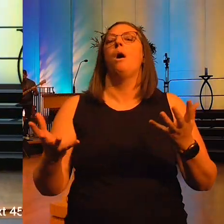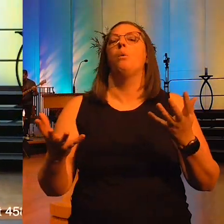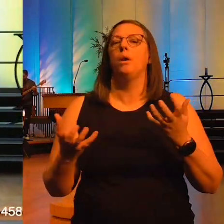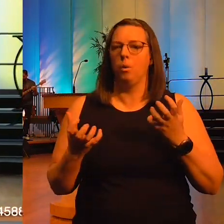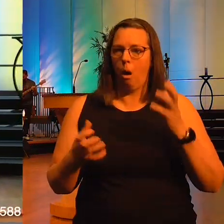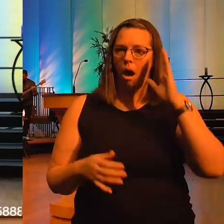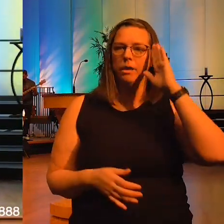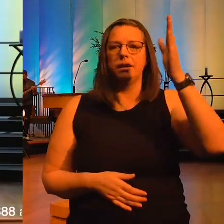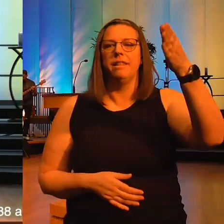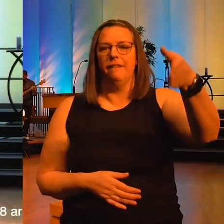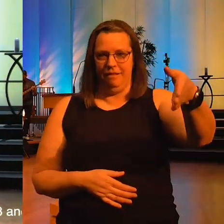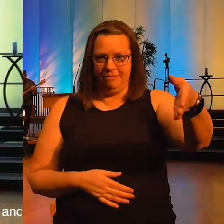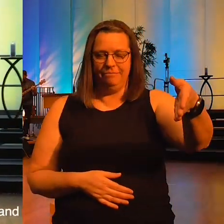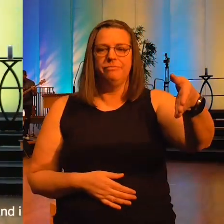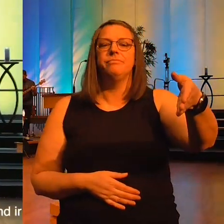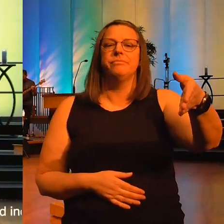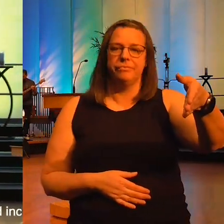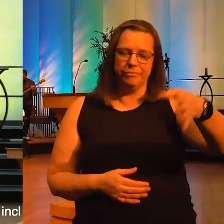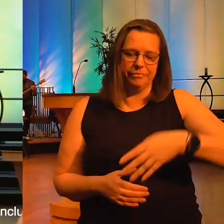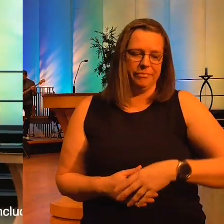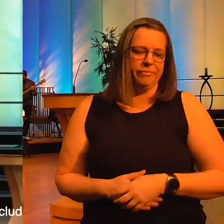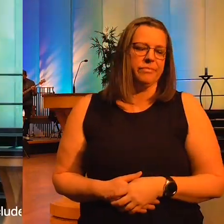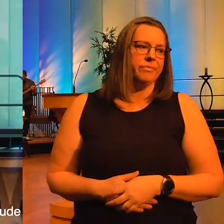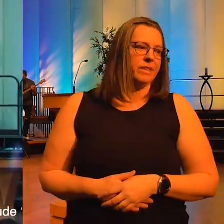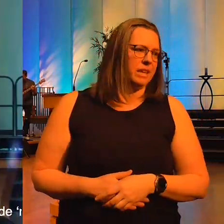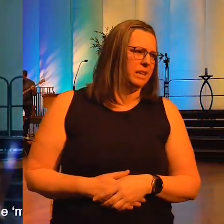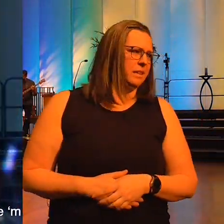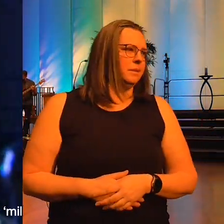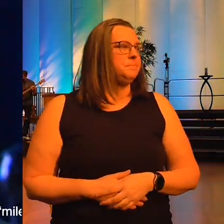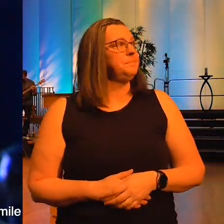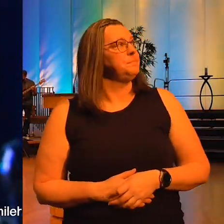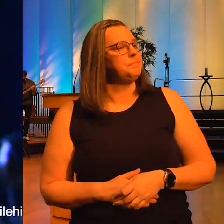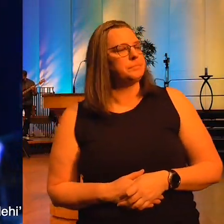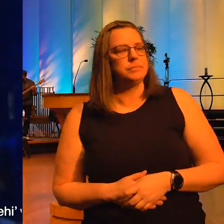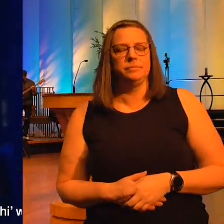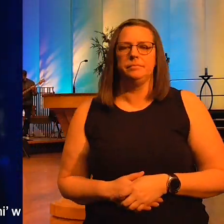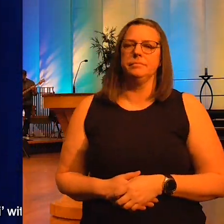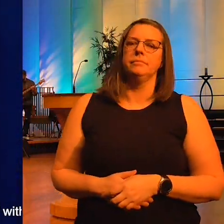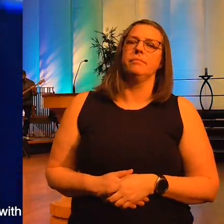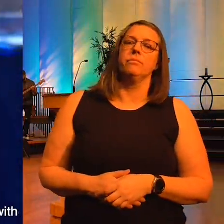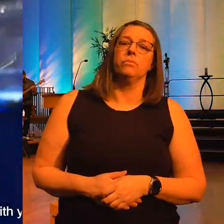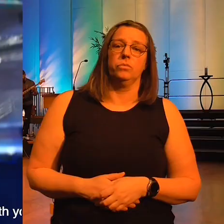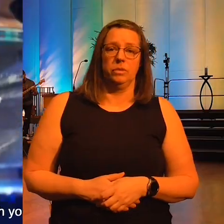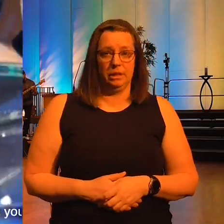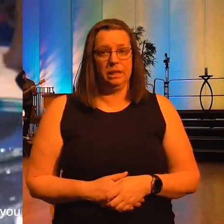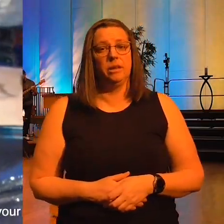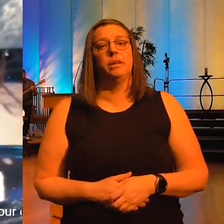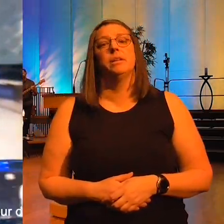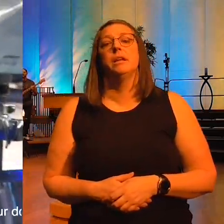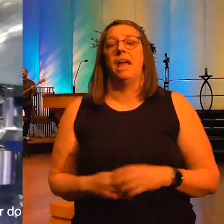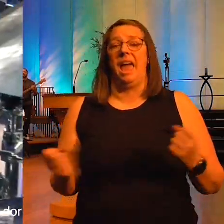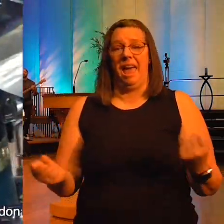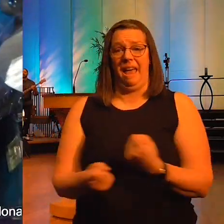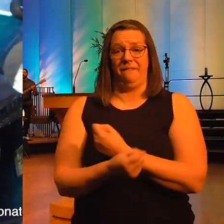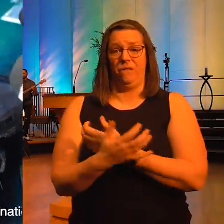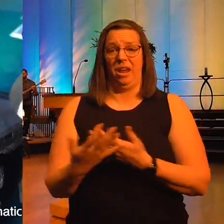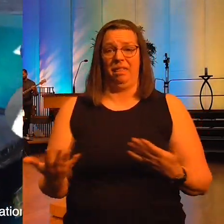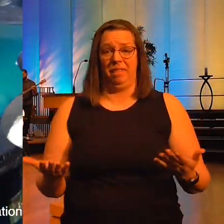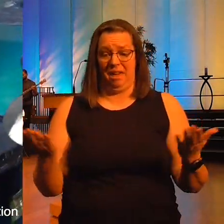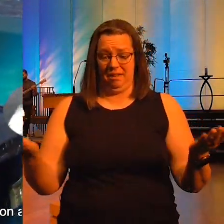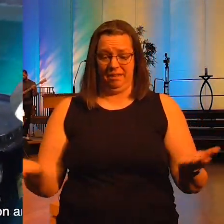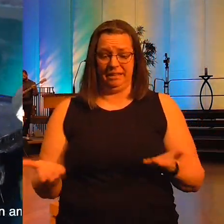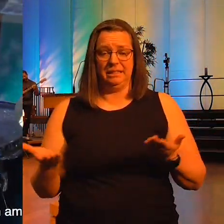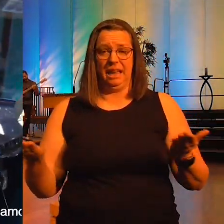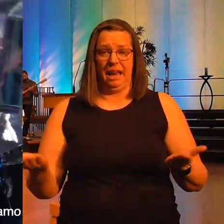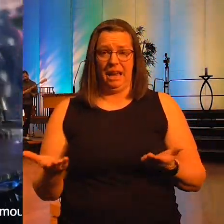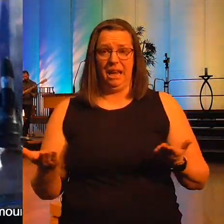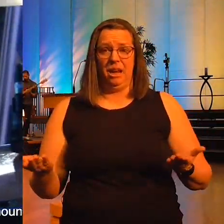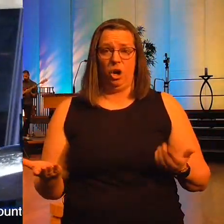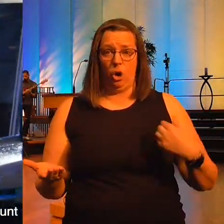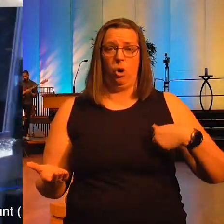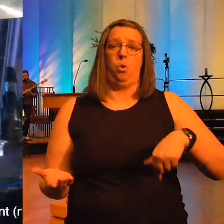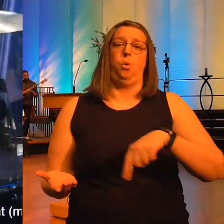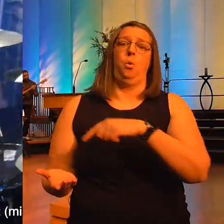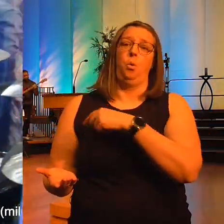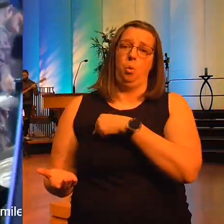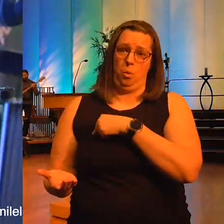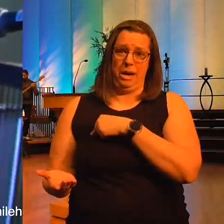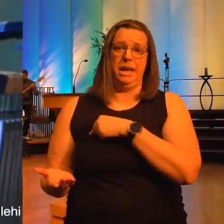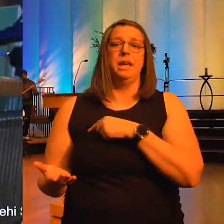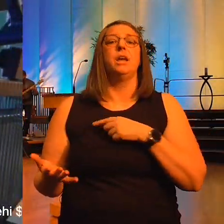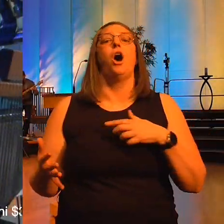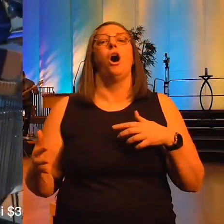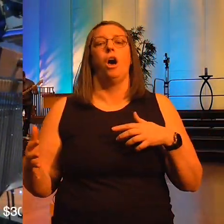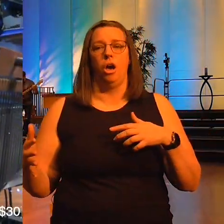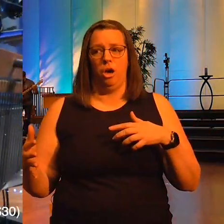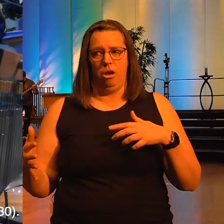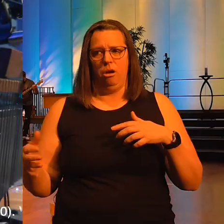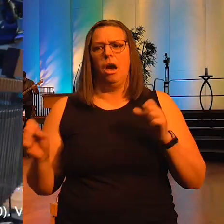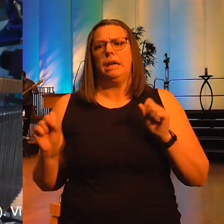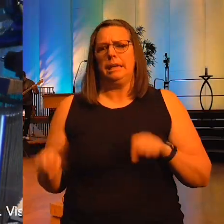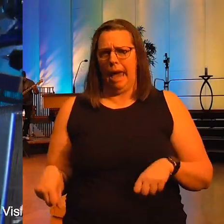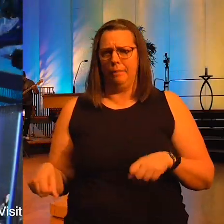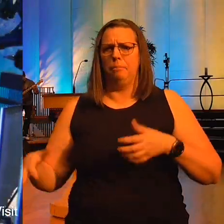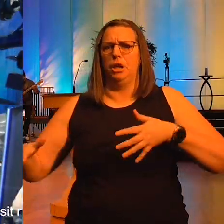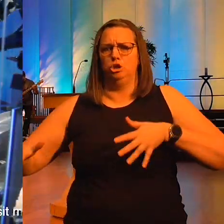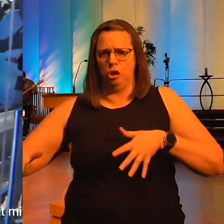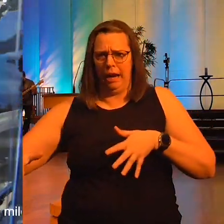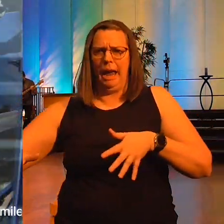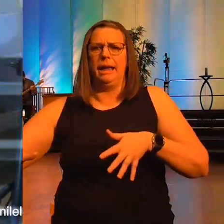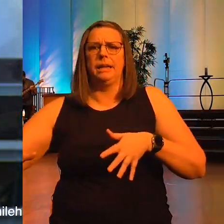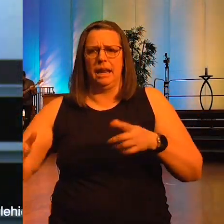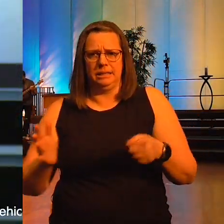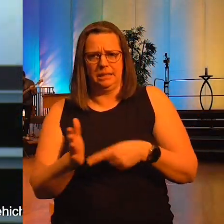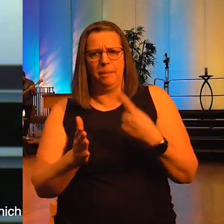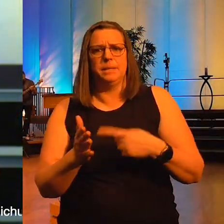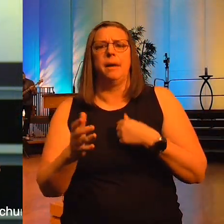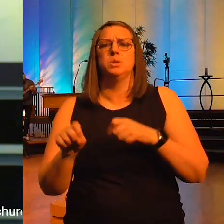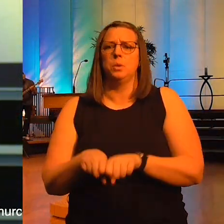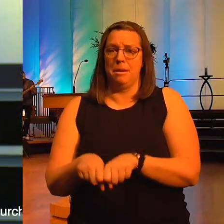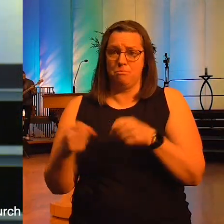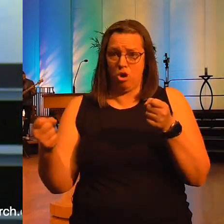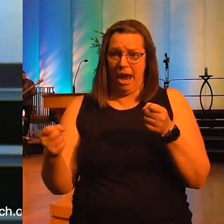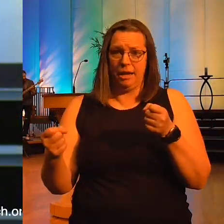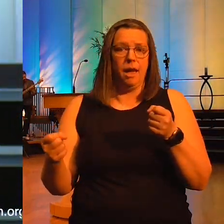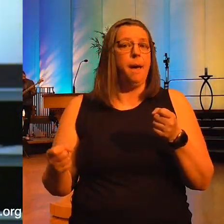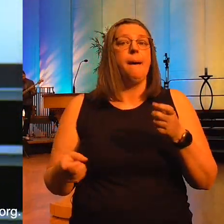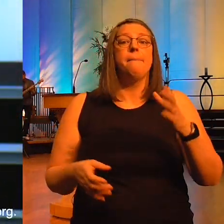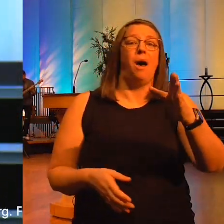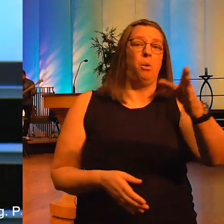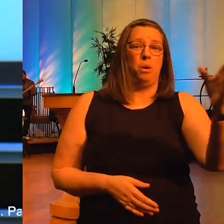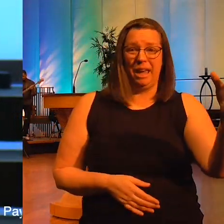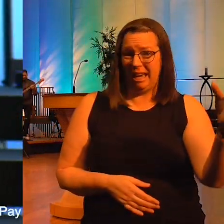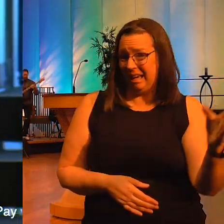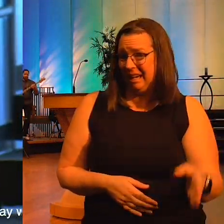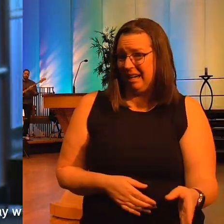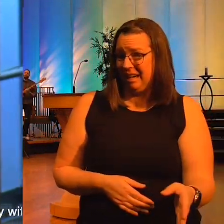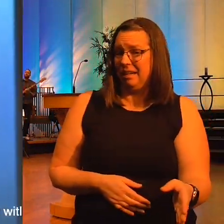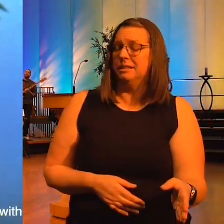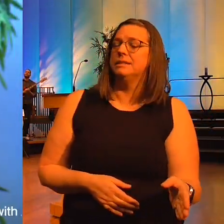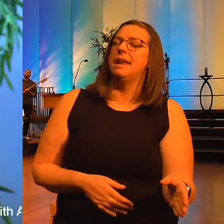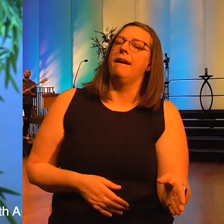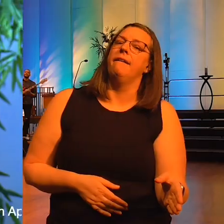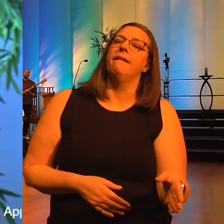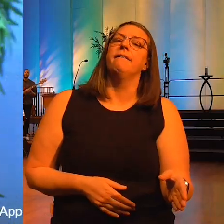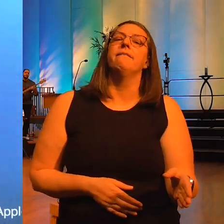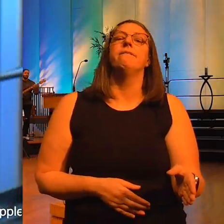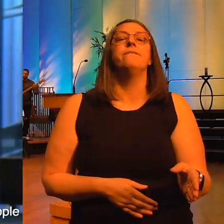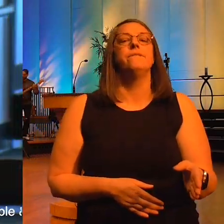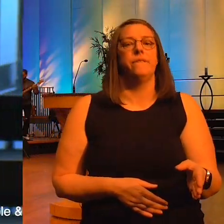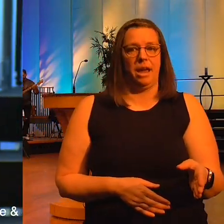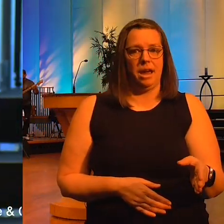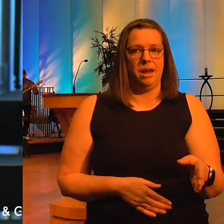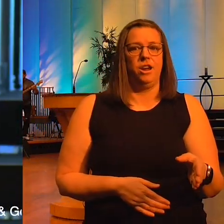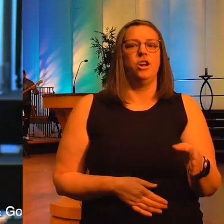oh it's all on the table we are shakeable sometimes breakable but always we are always